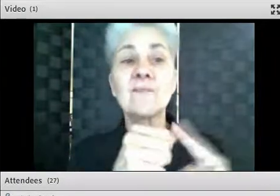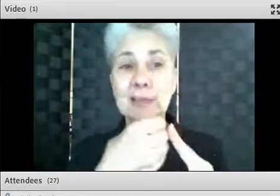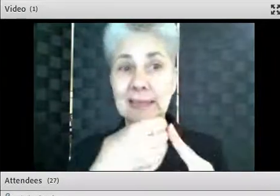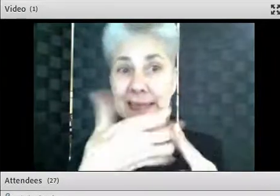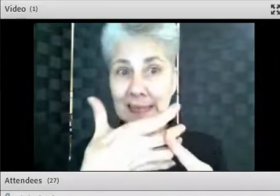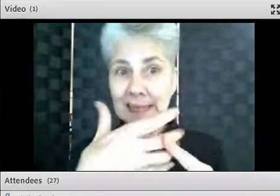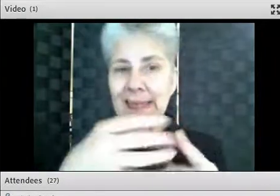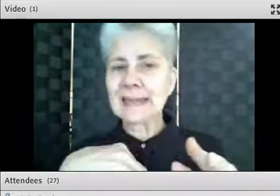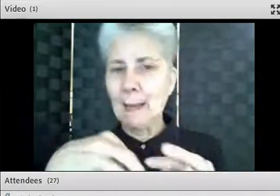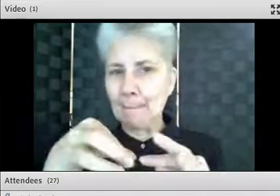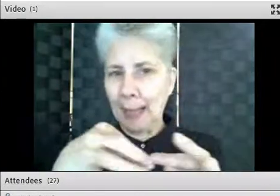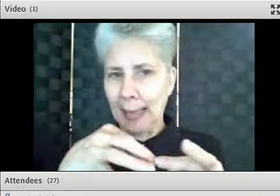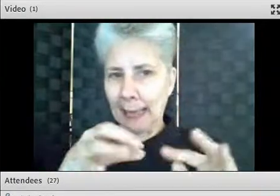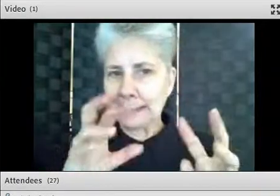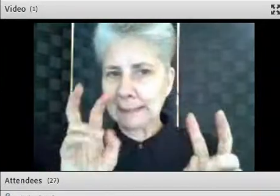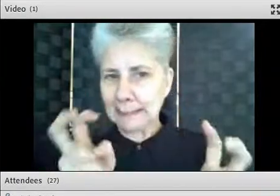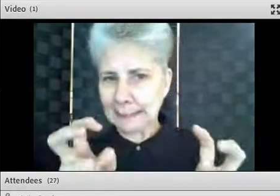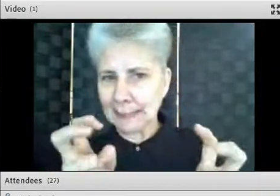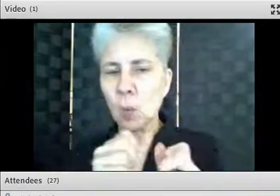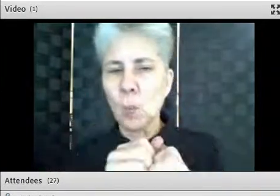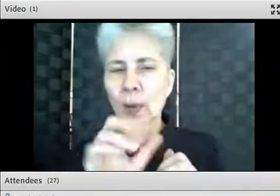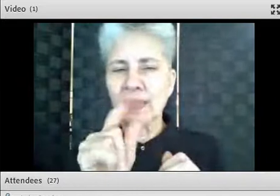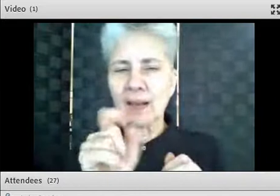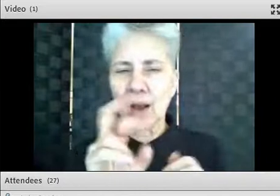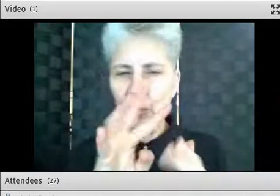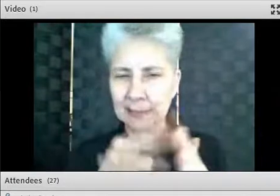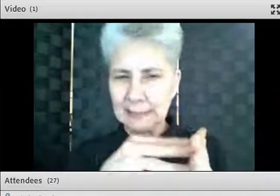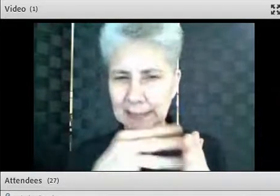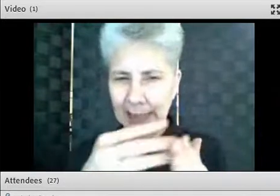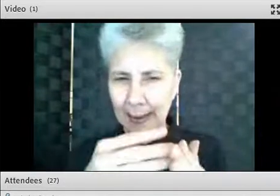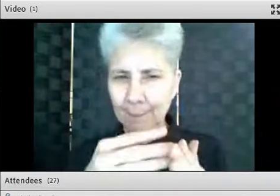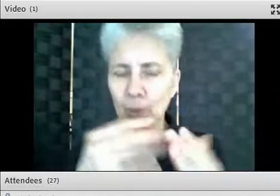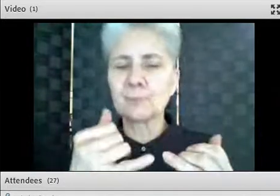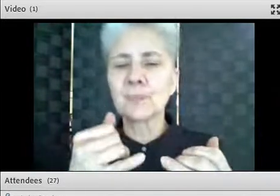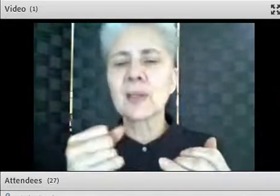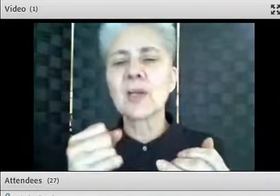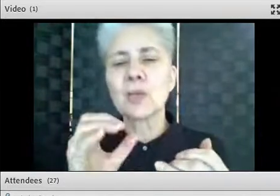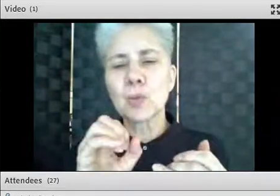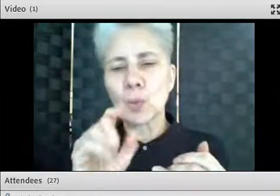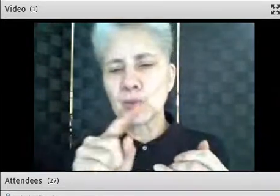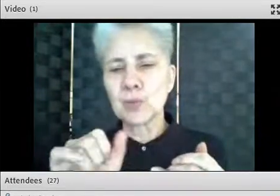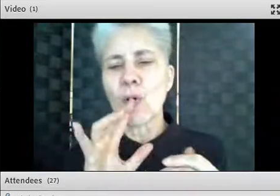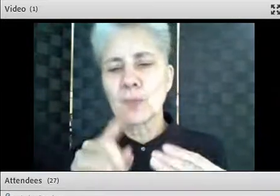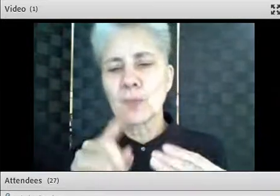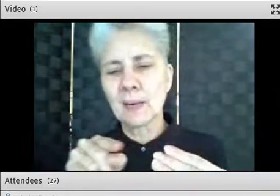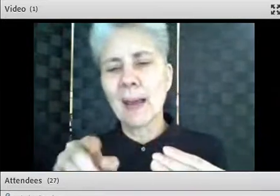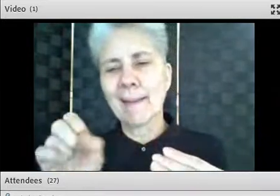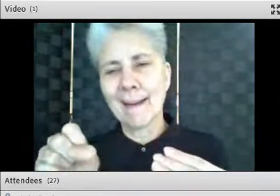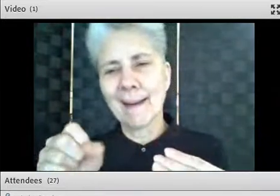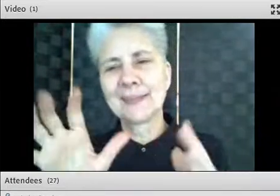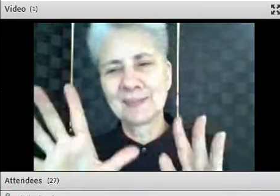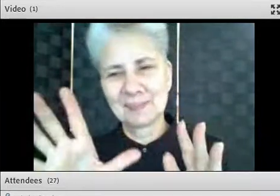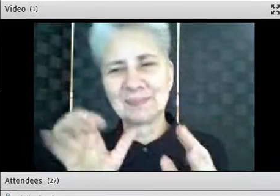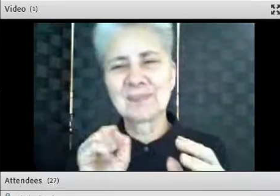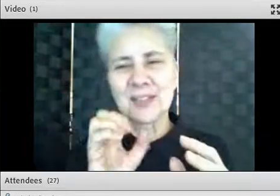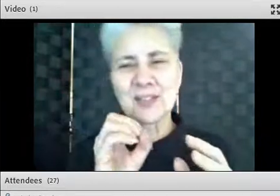comfortable-ish with the Cutter table. Yeah, so, Susie, you know what I'm talking about,